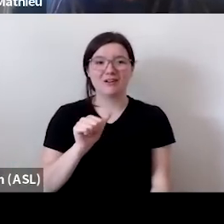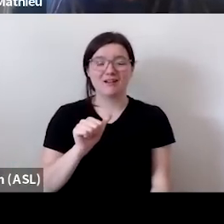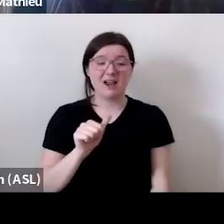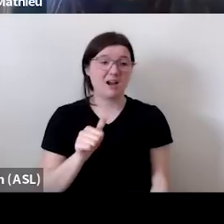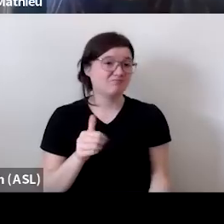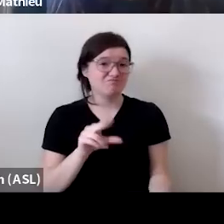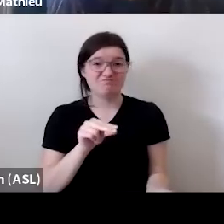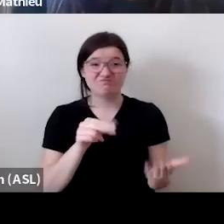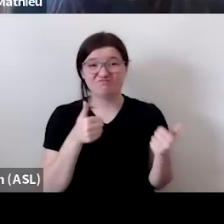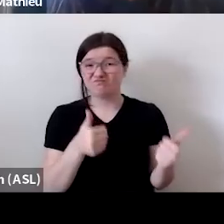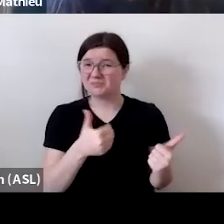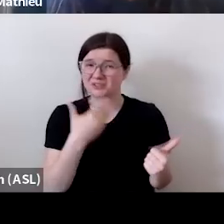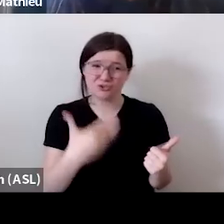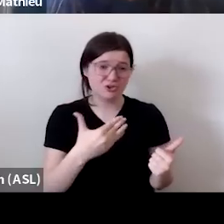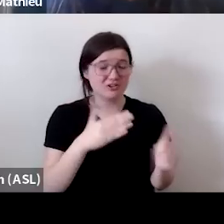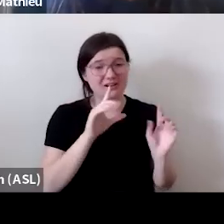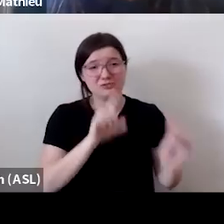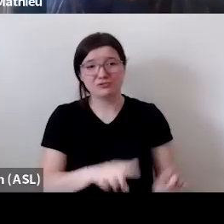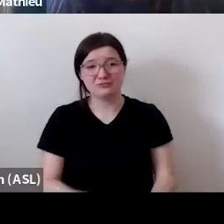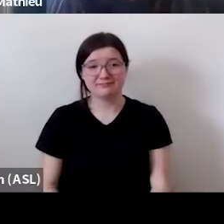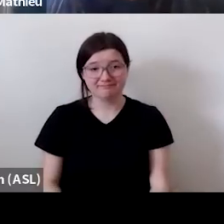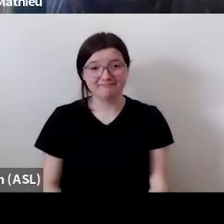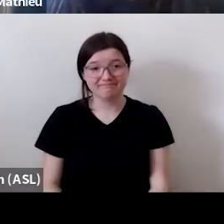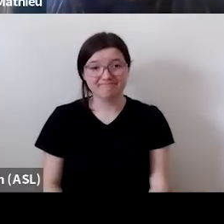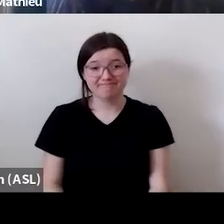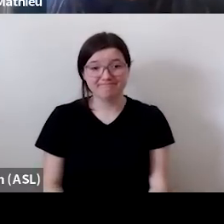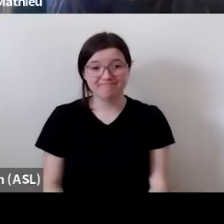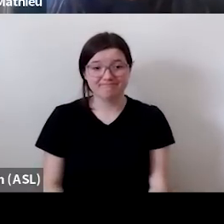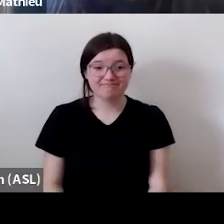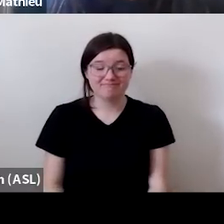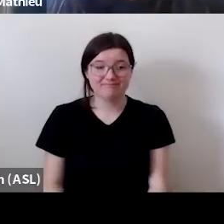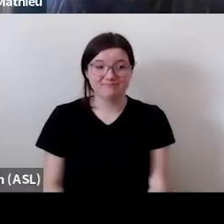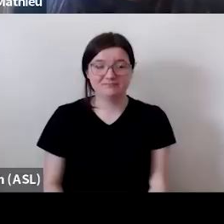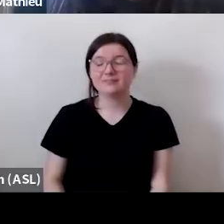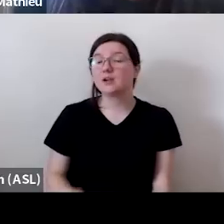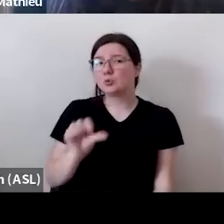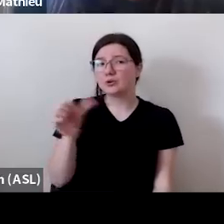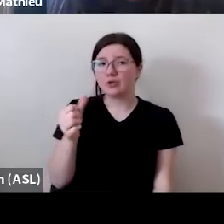Okay, so another question that came up is, and I don't, hopefully somebody knows the answer to this,